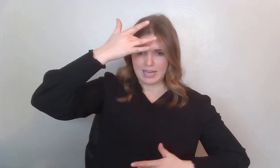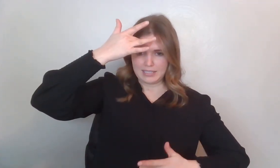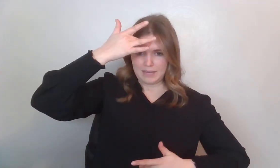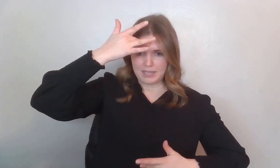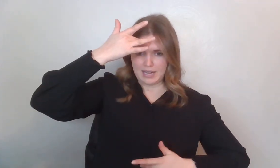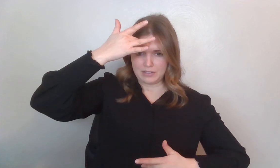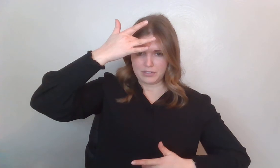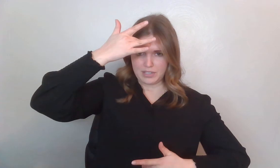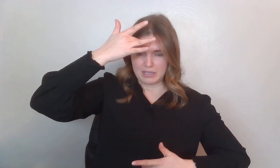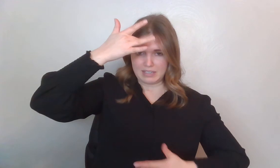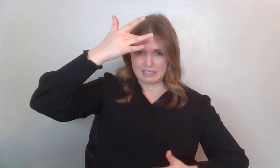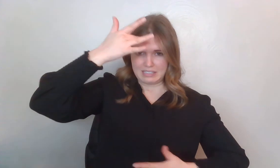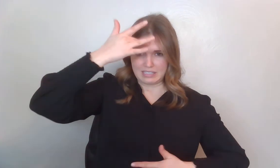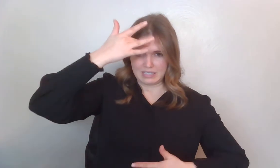non-dominant on your stomach. SICK